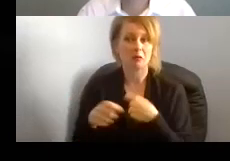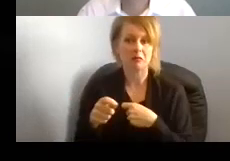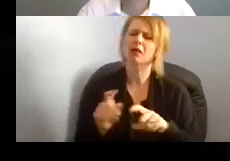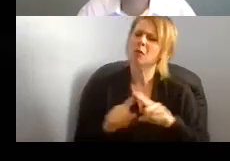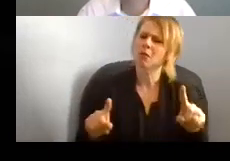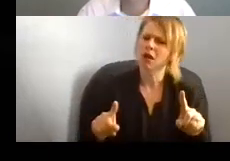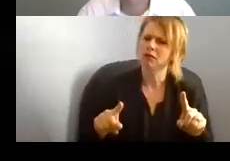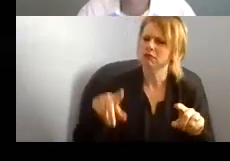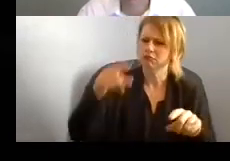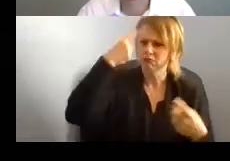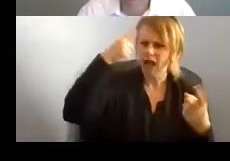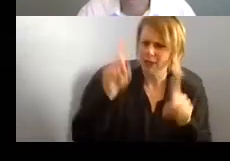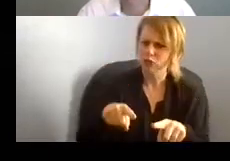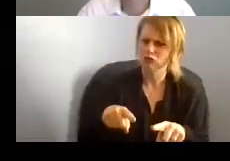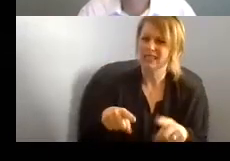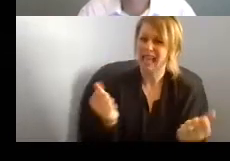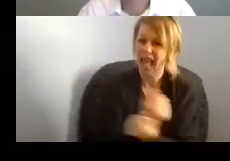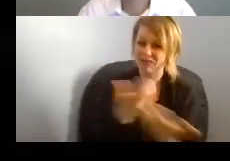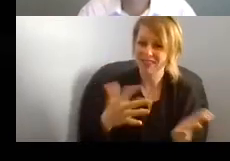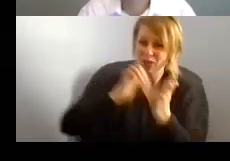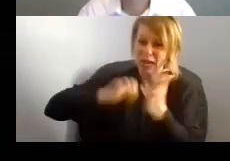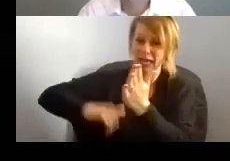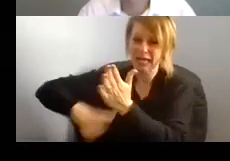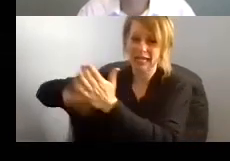possibly be a trigger. Because children do have to